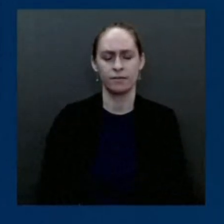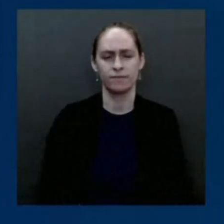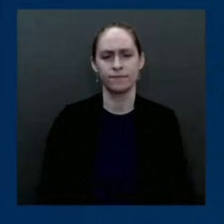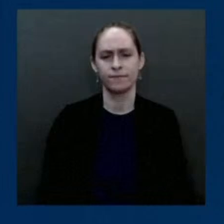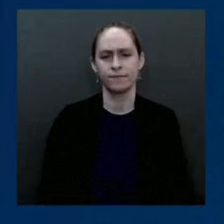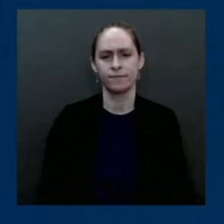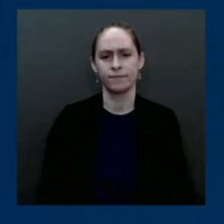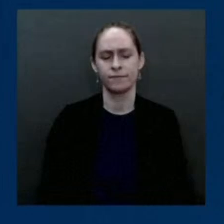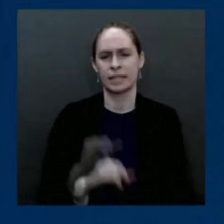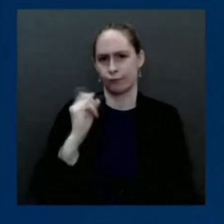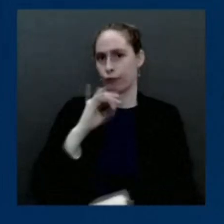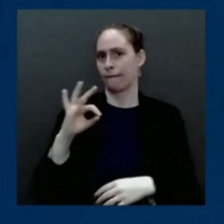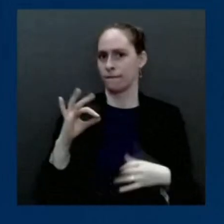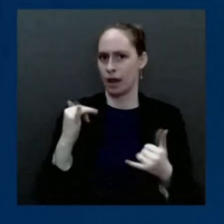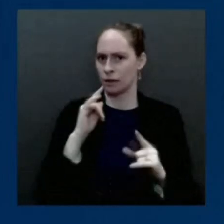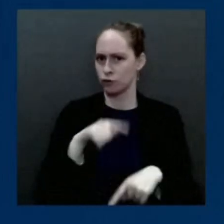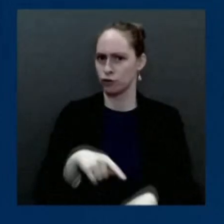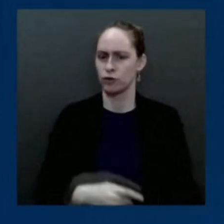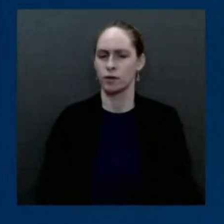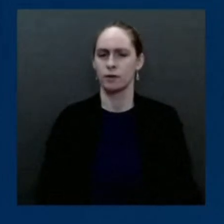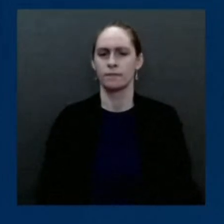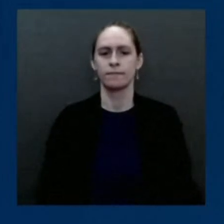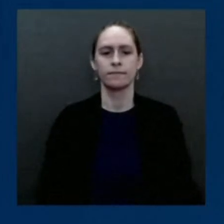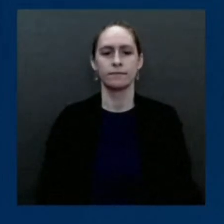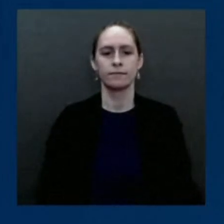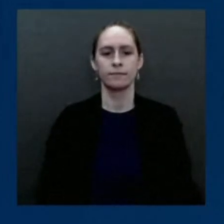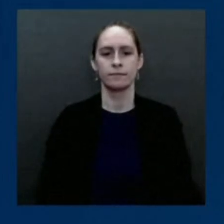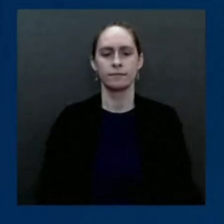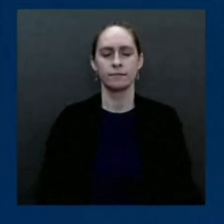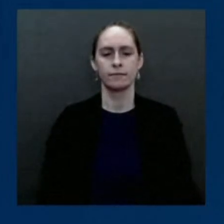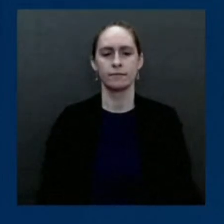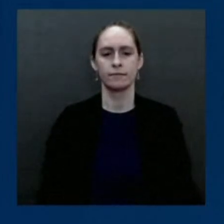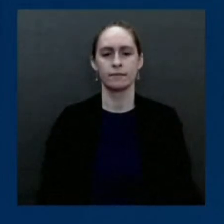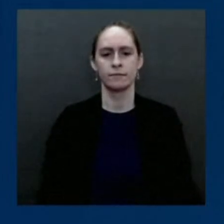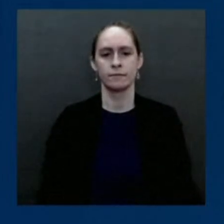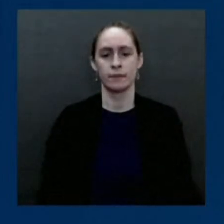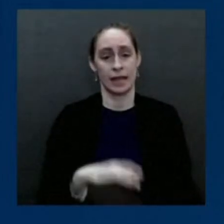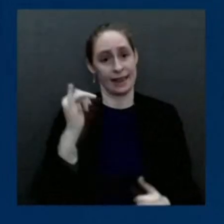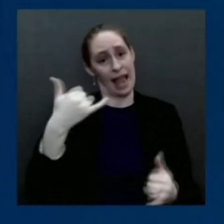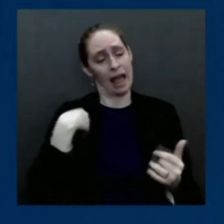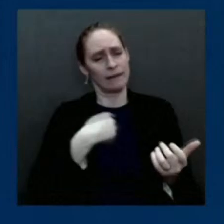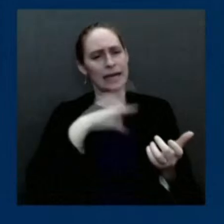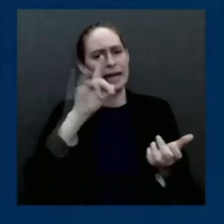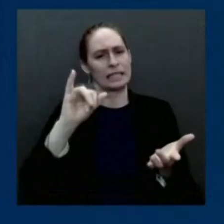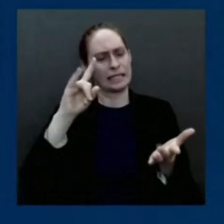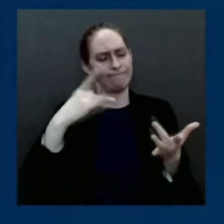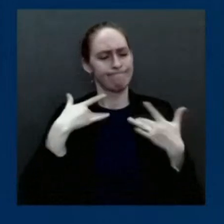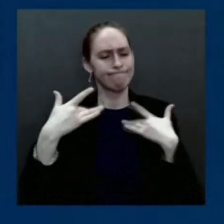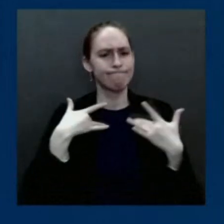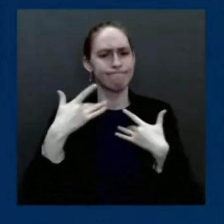THIS INFORMATION AND THESE TYPES OF THREATS AS BEING COMPLETELY AND UTTERLY UNACCEPTABLE.